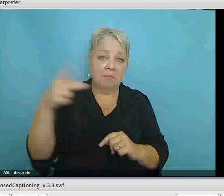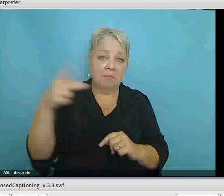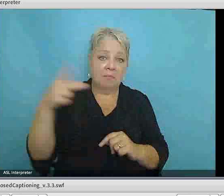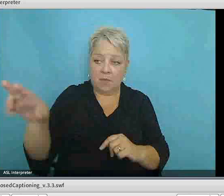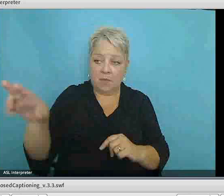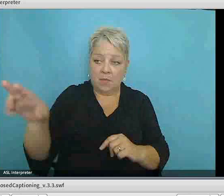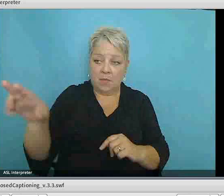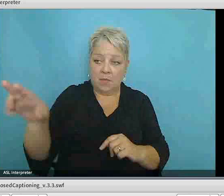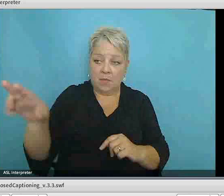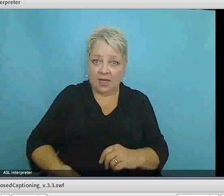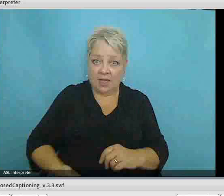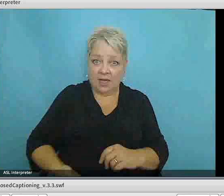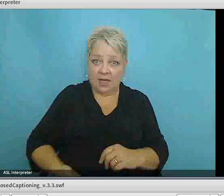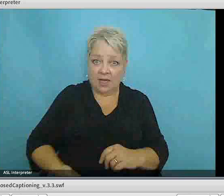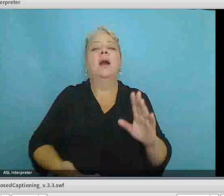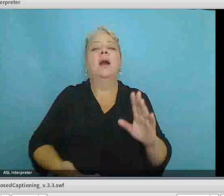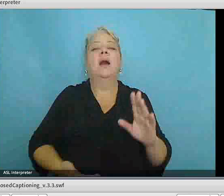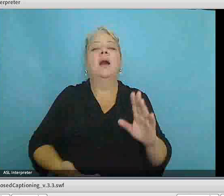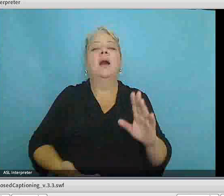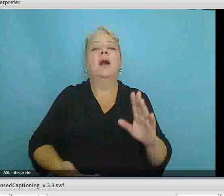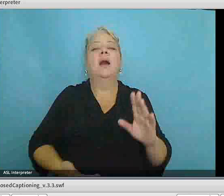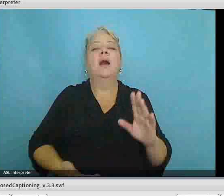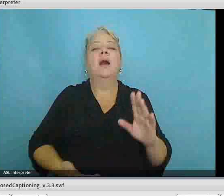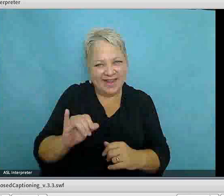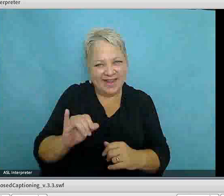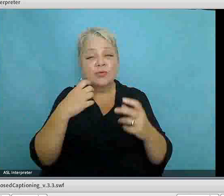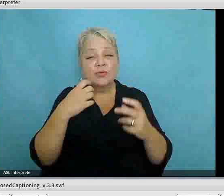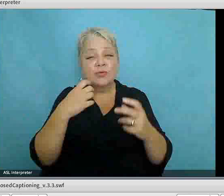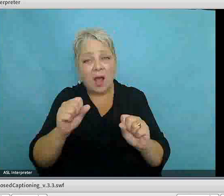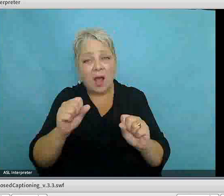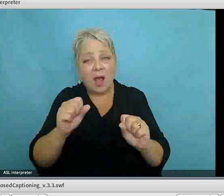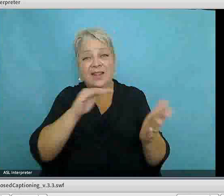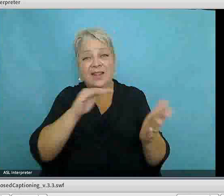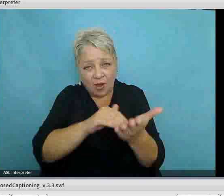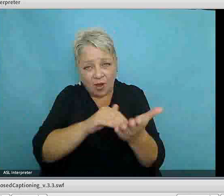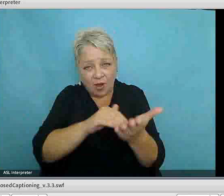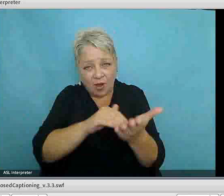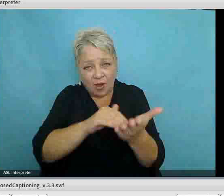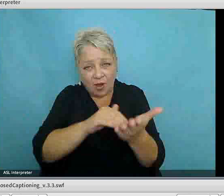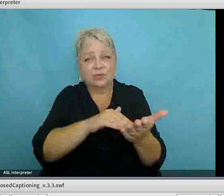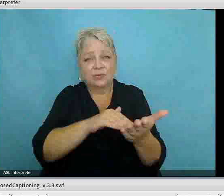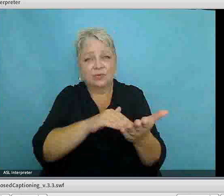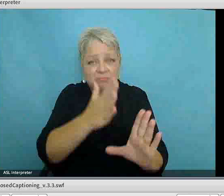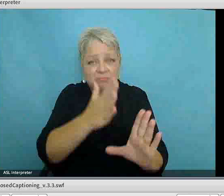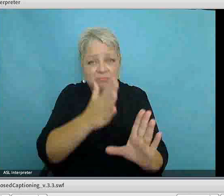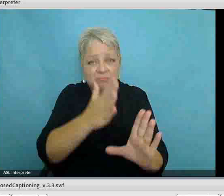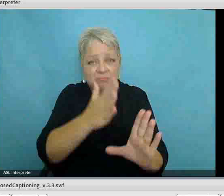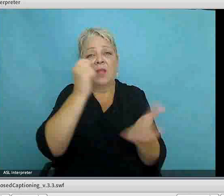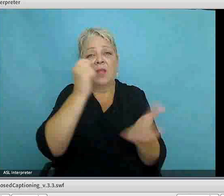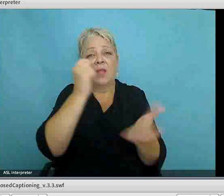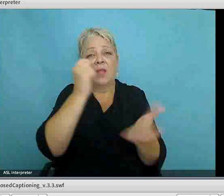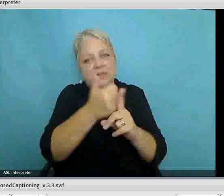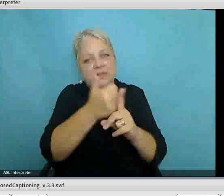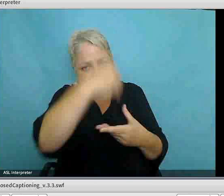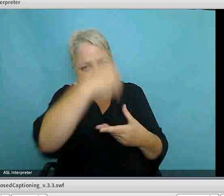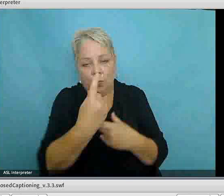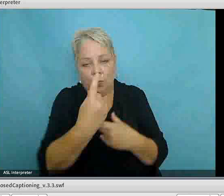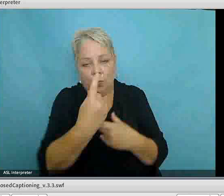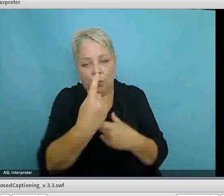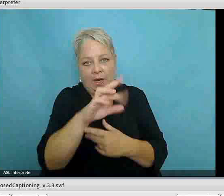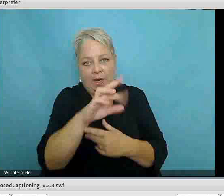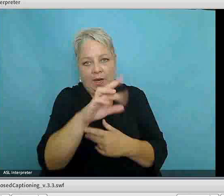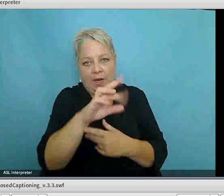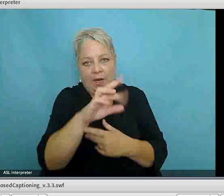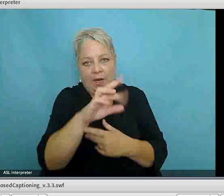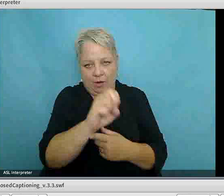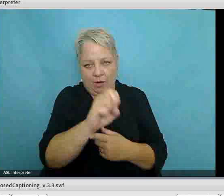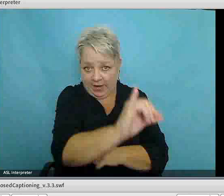I think the other thing is that we expect that the One Care plans through the assessment